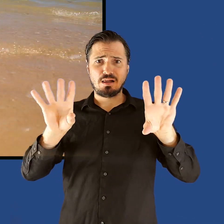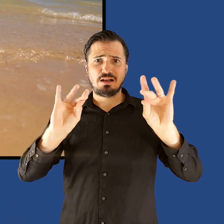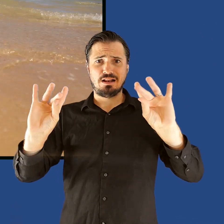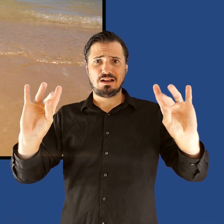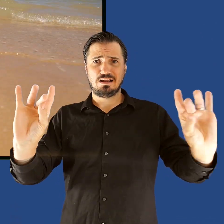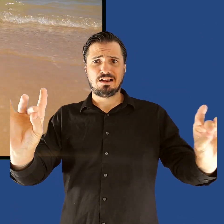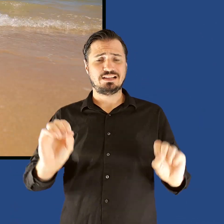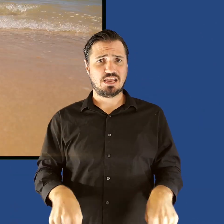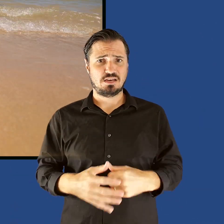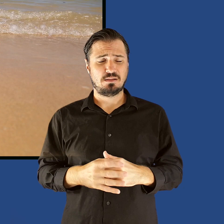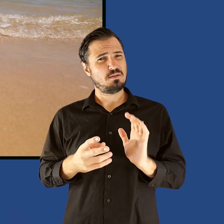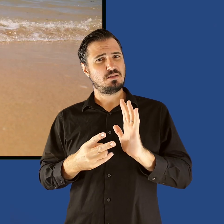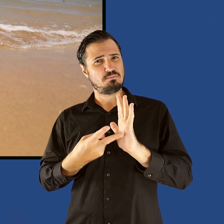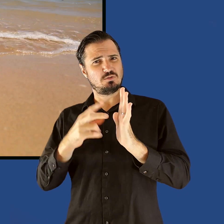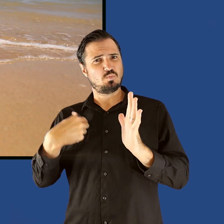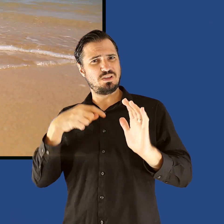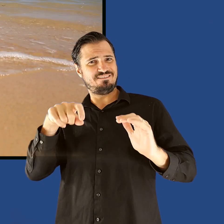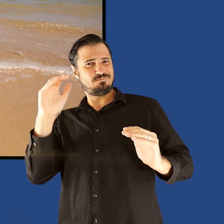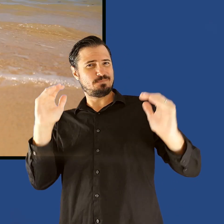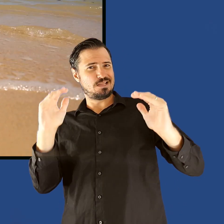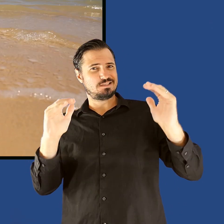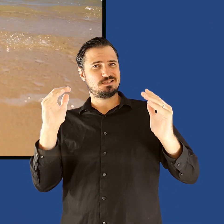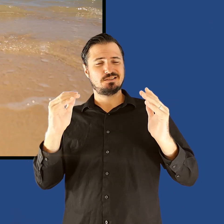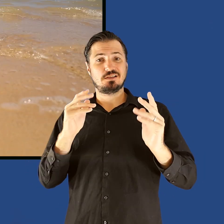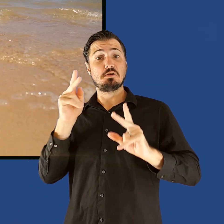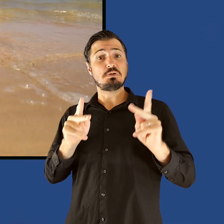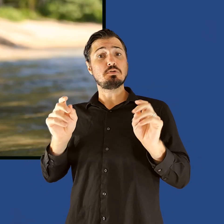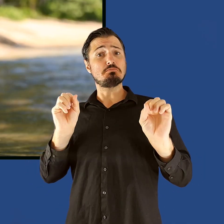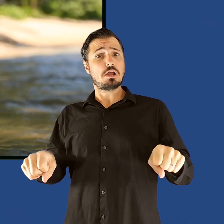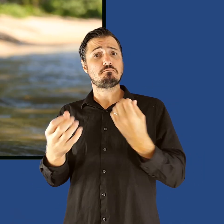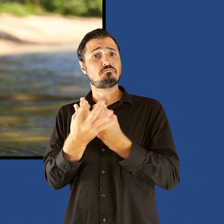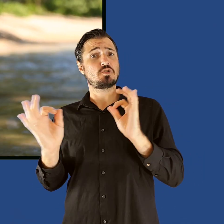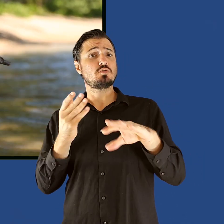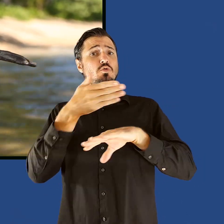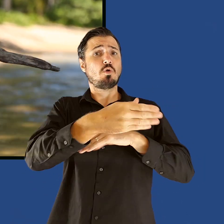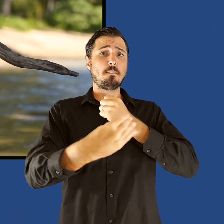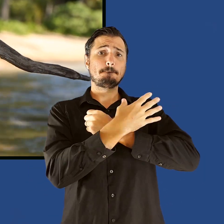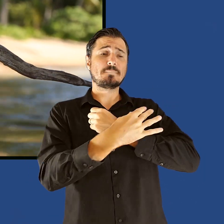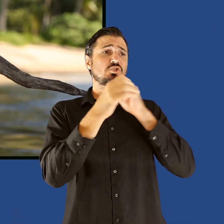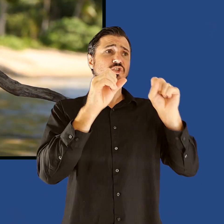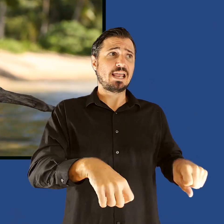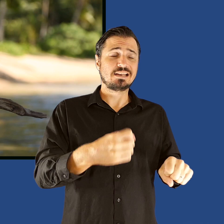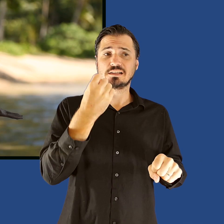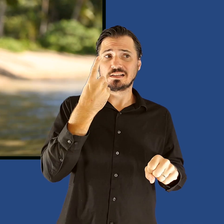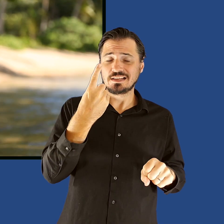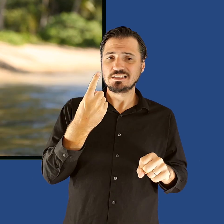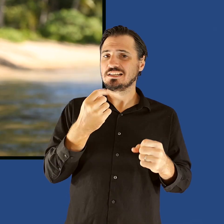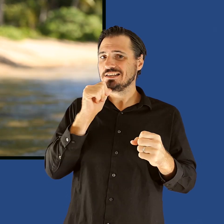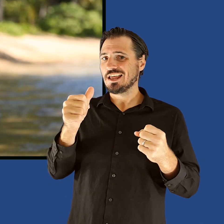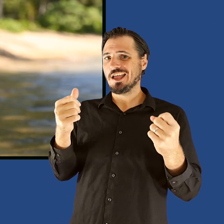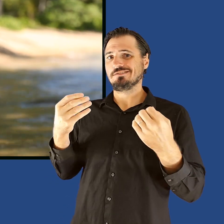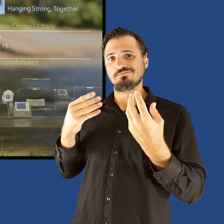This requires us to strike a balance - to allow our people the freedom they need to visit the beach, without putting one another at risk.